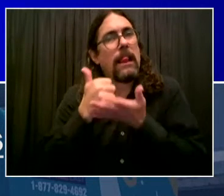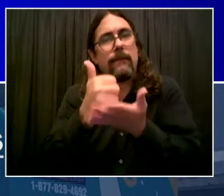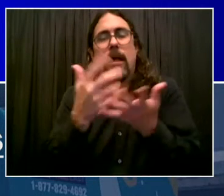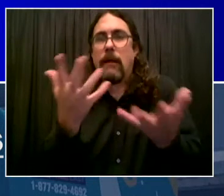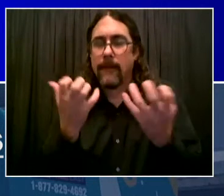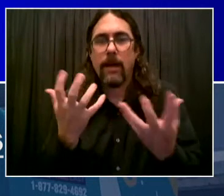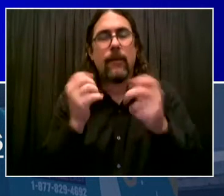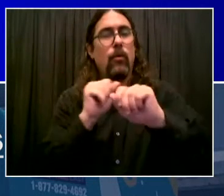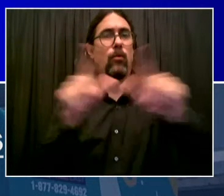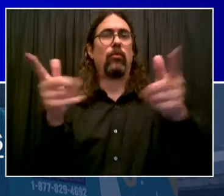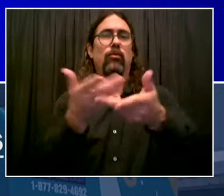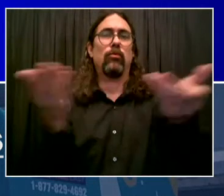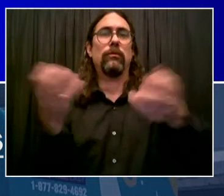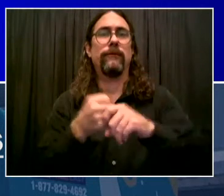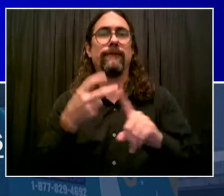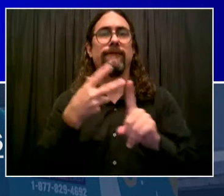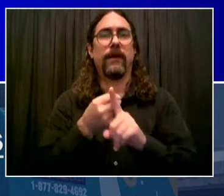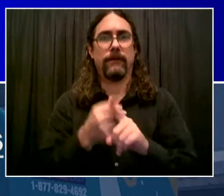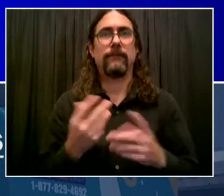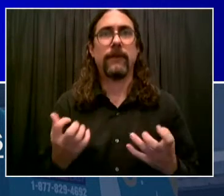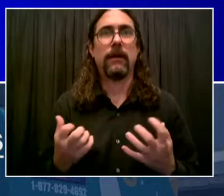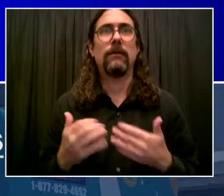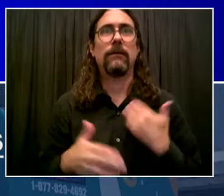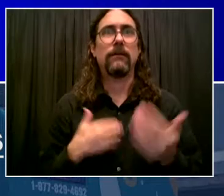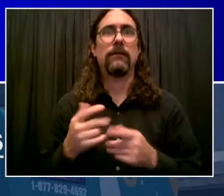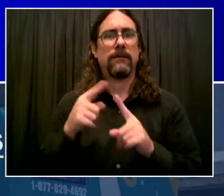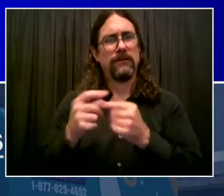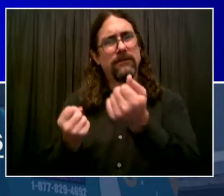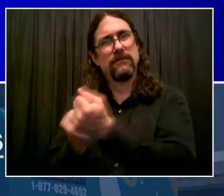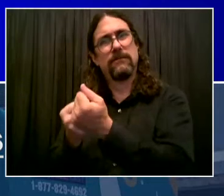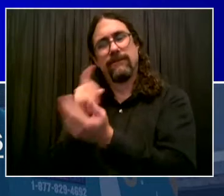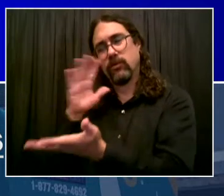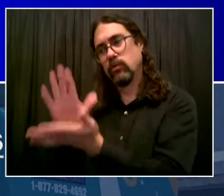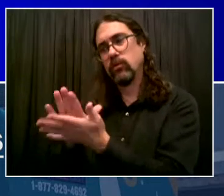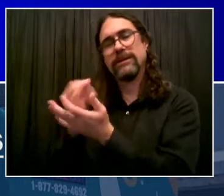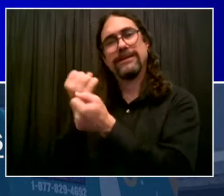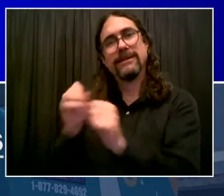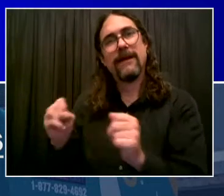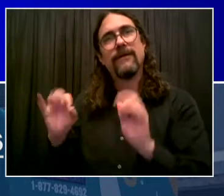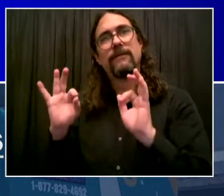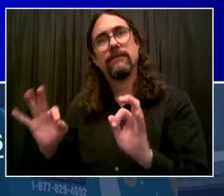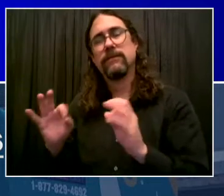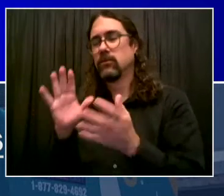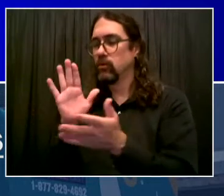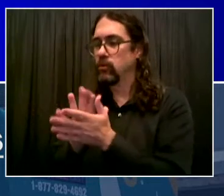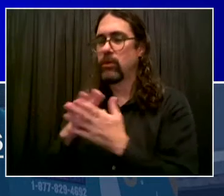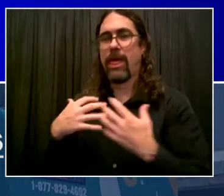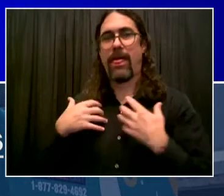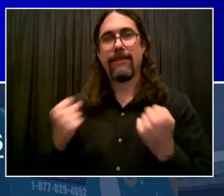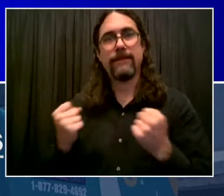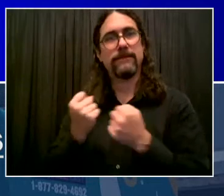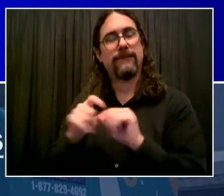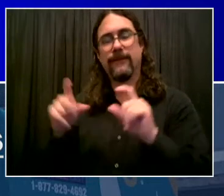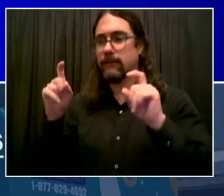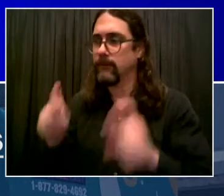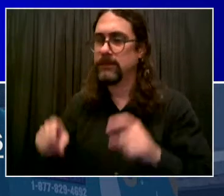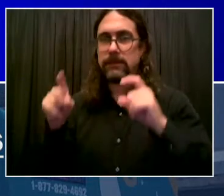WORS KBEST. WHATEVER IT TAKES , WE WANT TO GET AS MANY KIDS